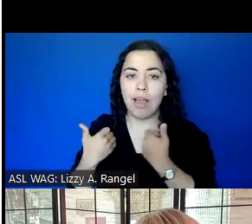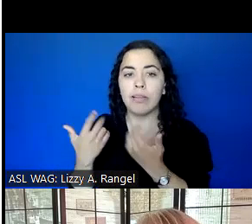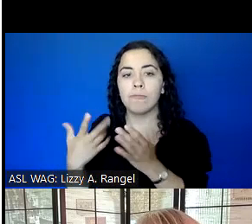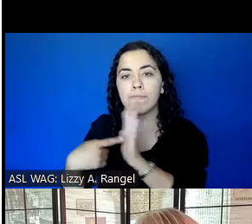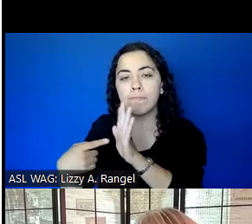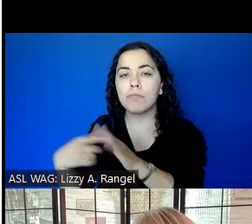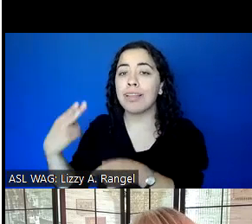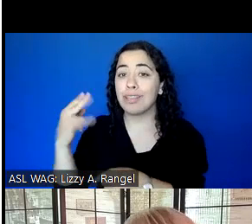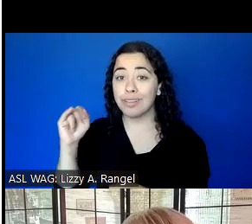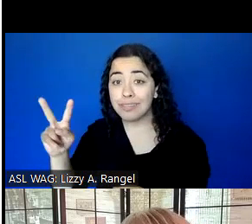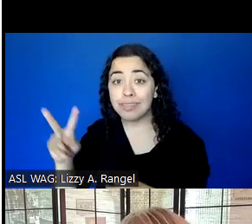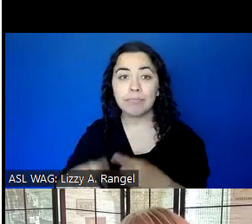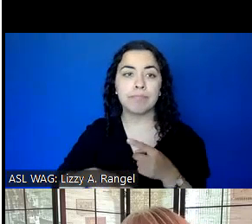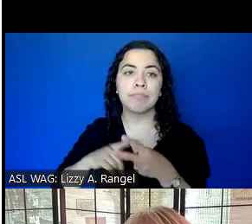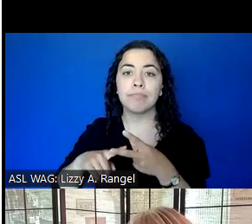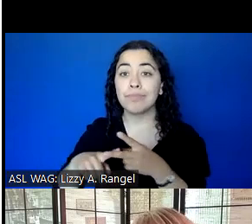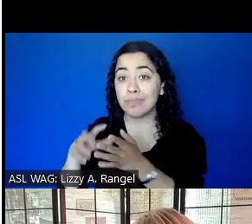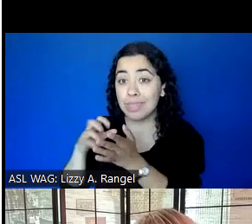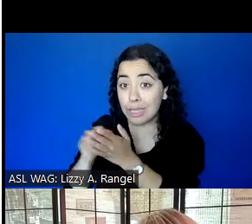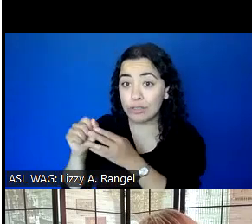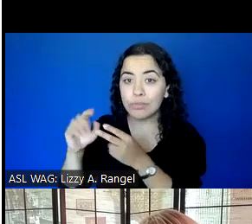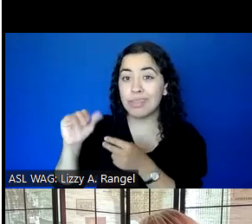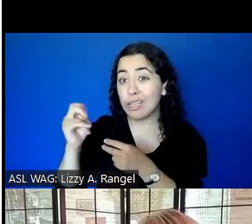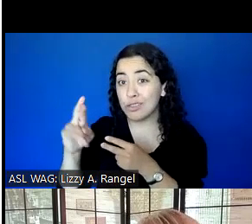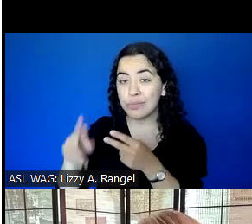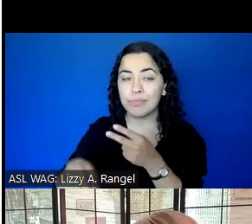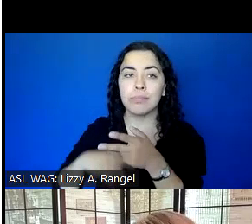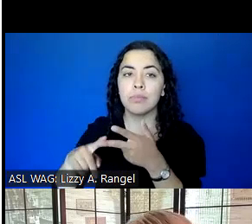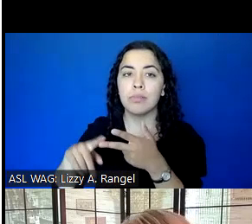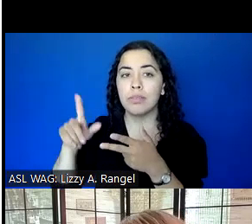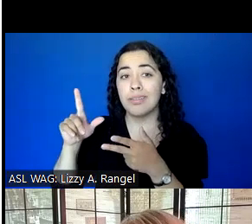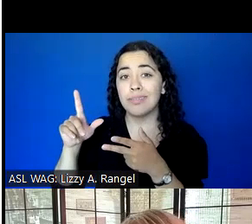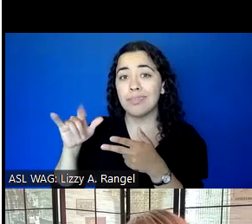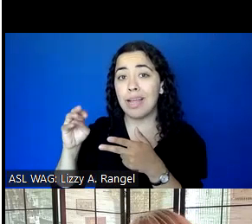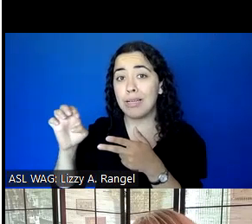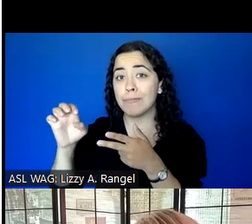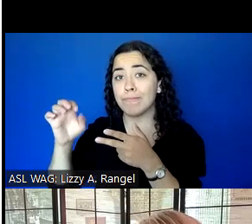that smartphone or tablet in the bright sun. And of course, we have permanent disabilities.